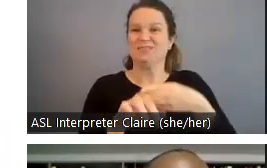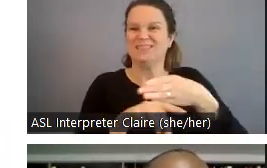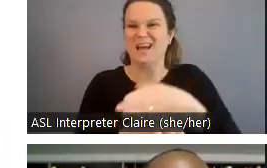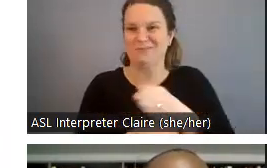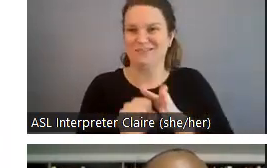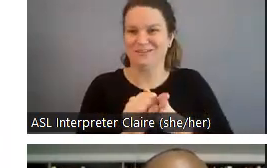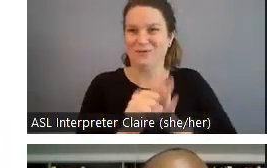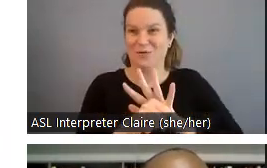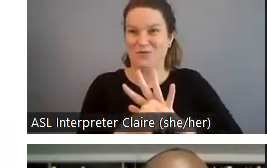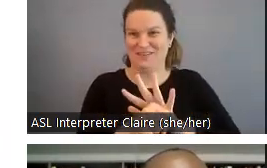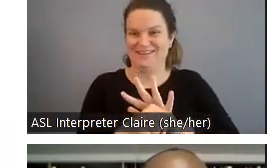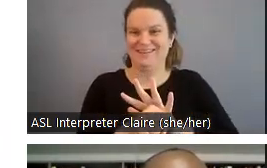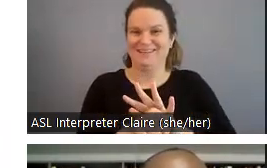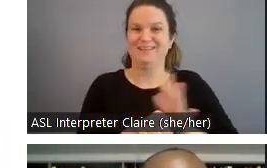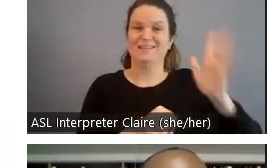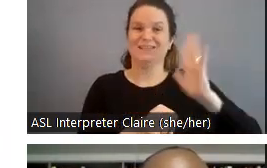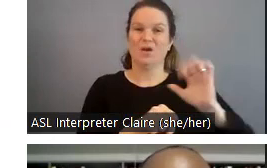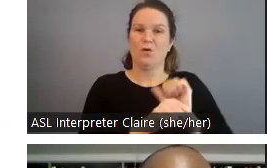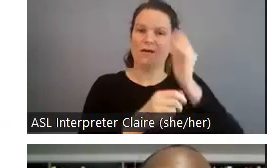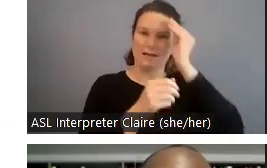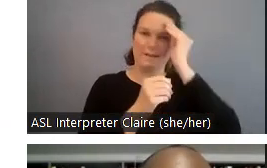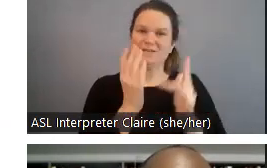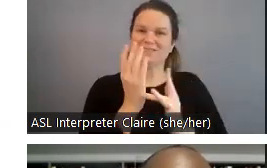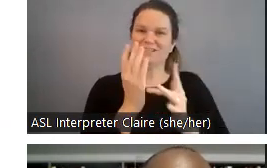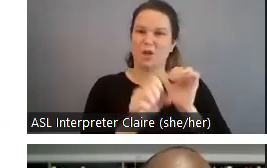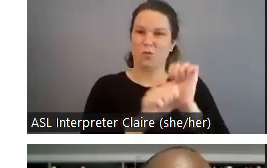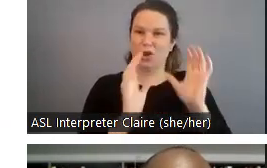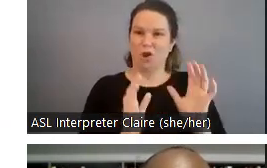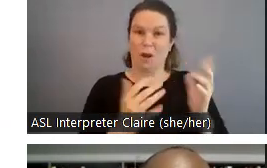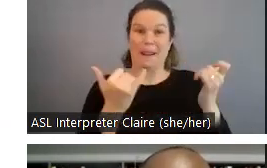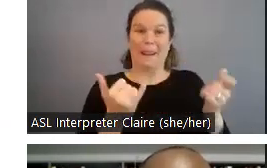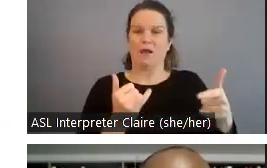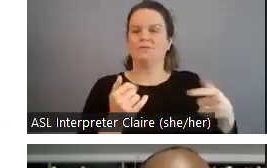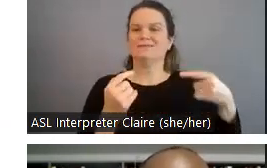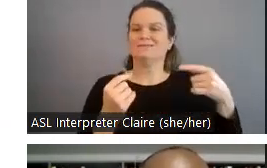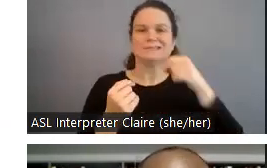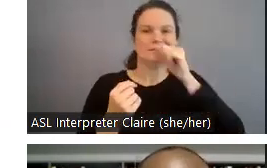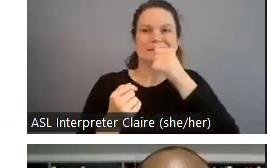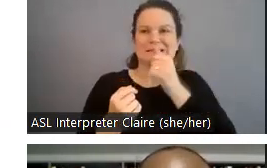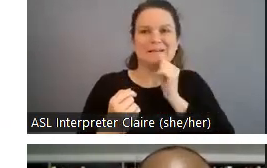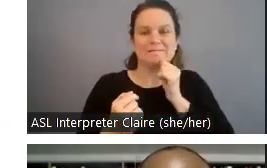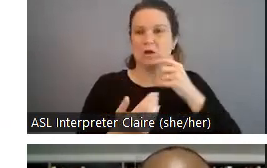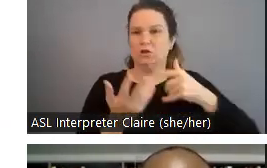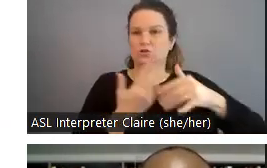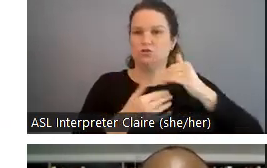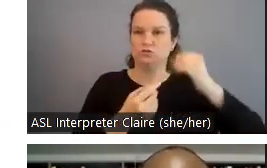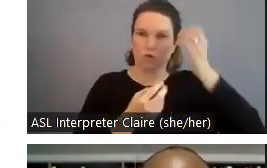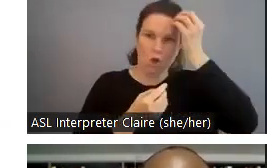And they used to work as an Information Technology worker, and now they're really suffering such profound social and